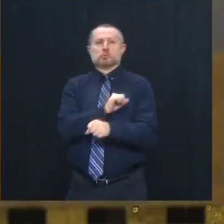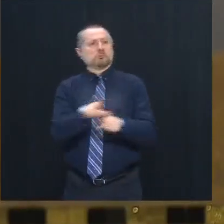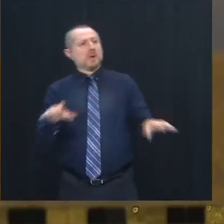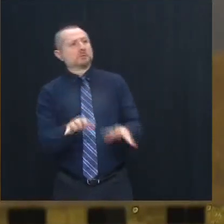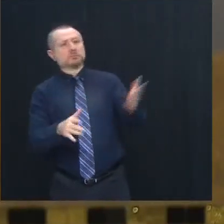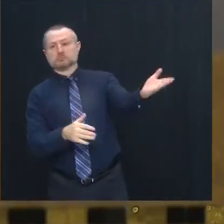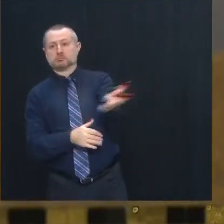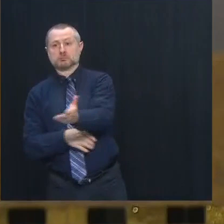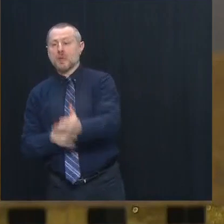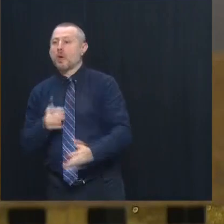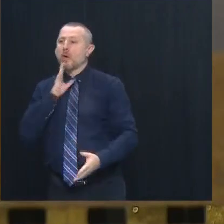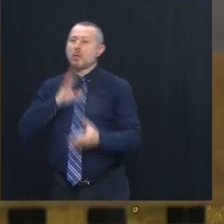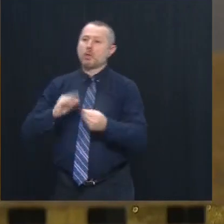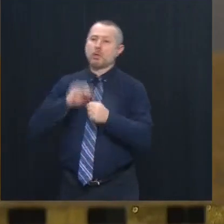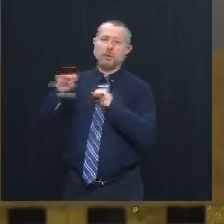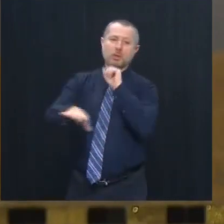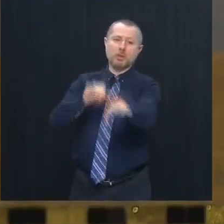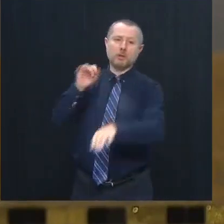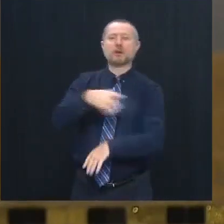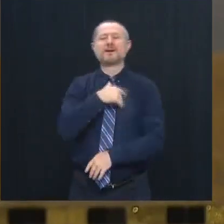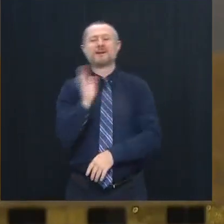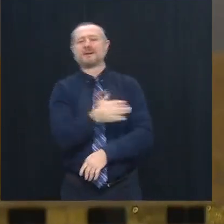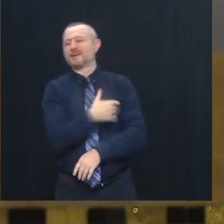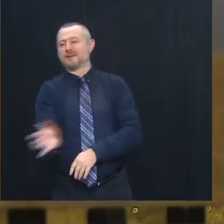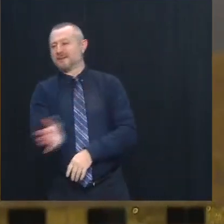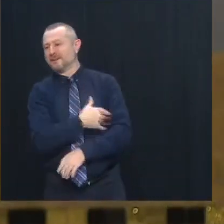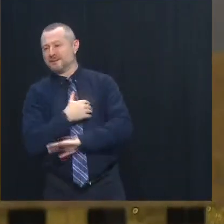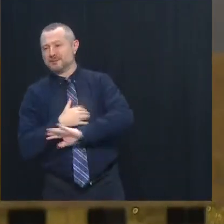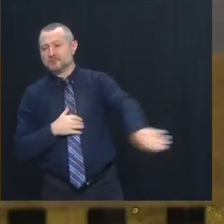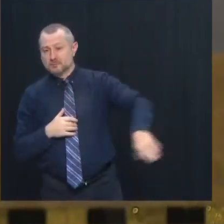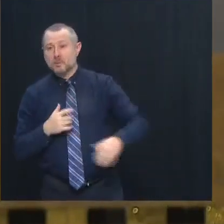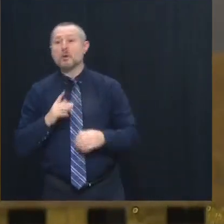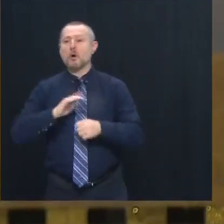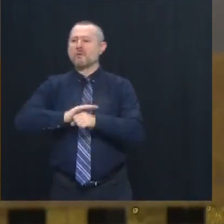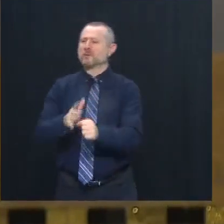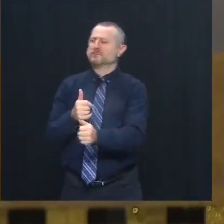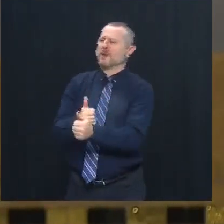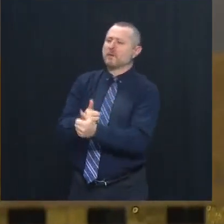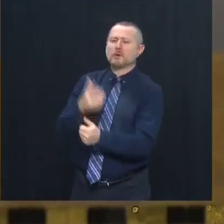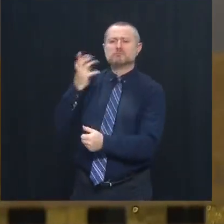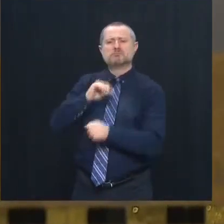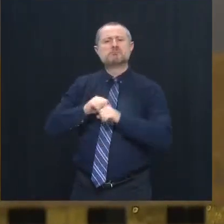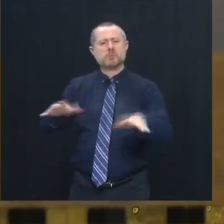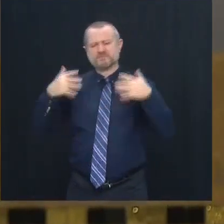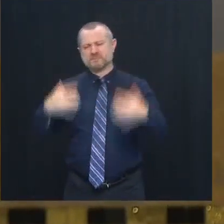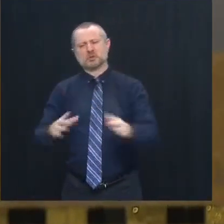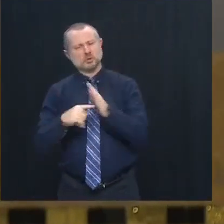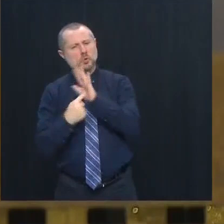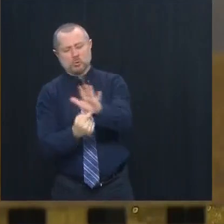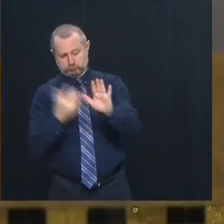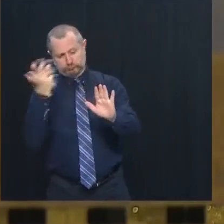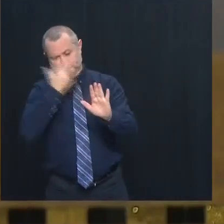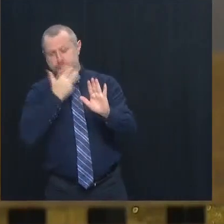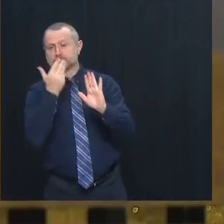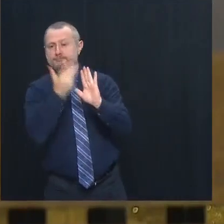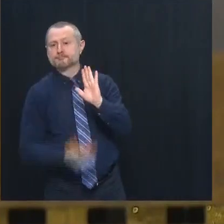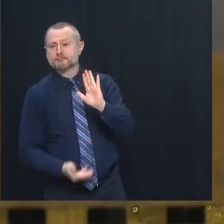WE WANT ACTIONS BECAUSE IT IS RESULTS THAT MATTER AT THE END OF THE DAY.